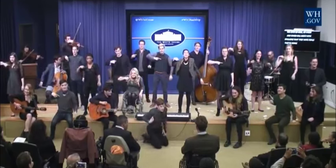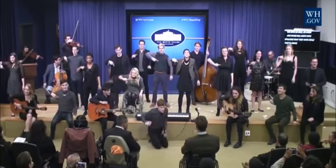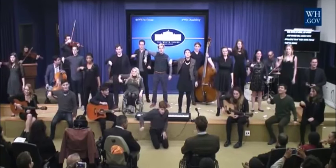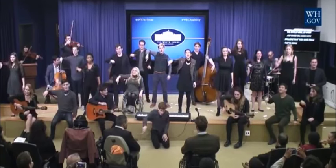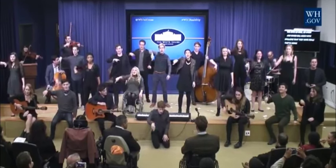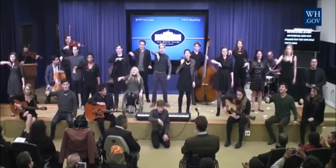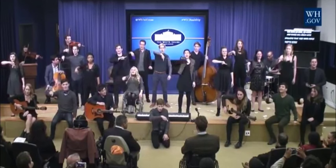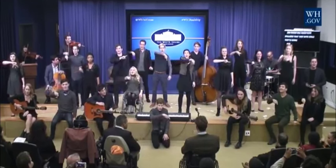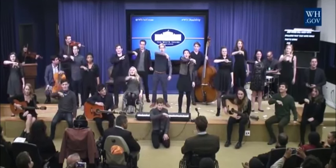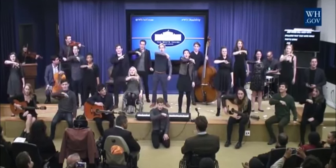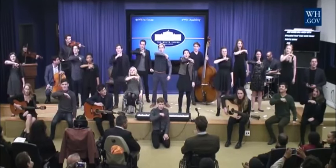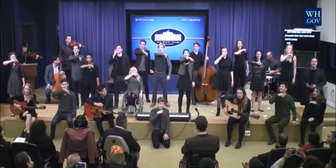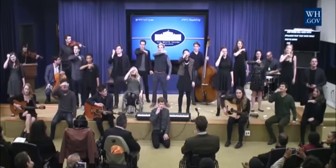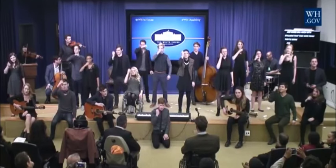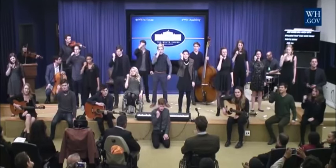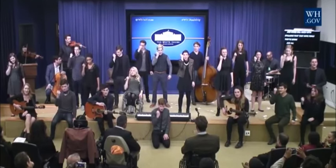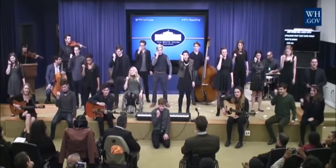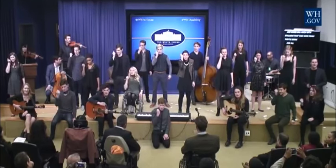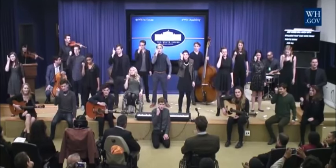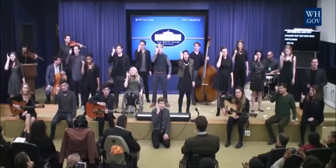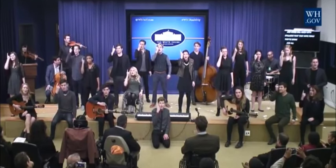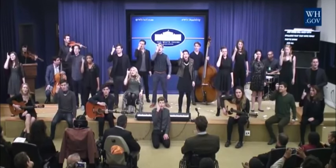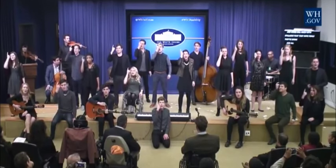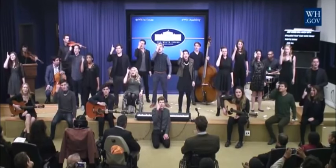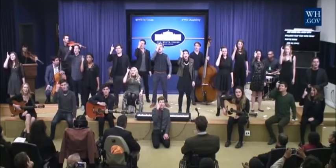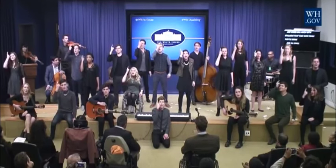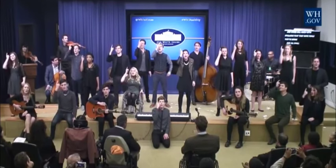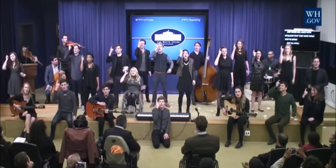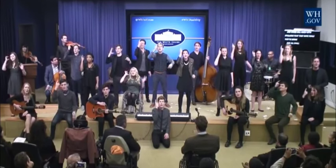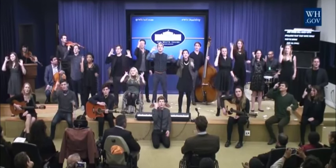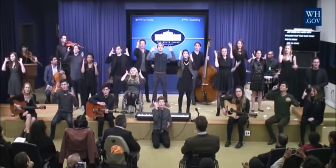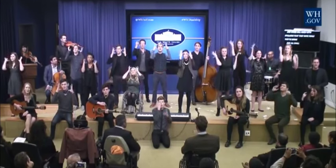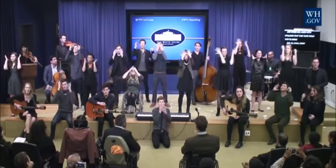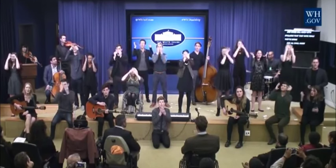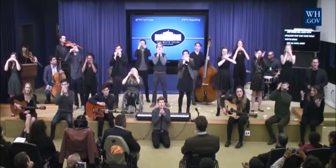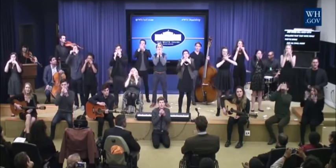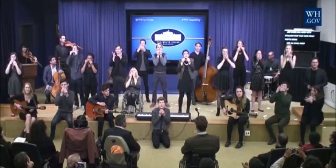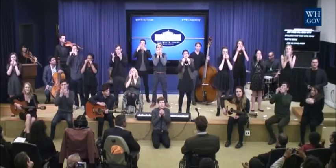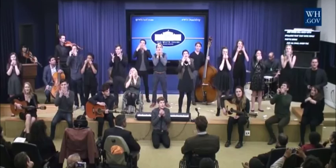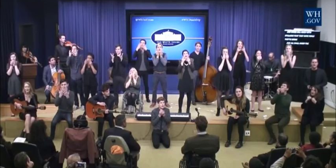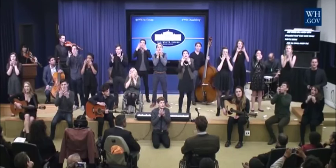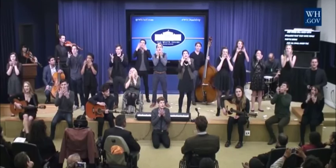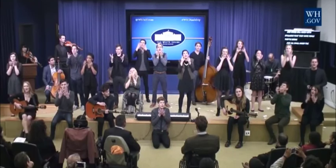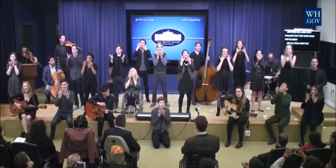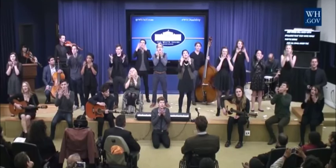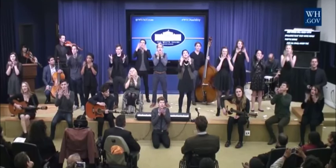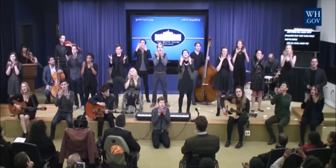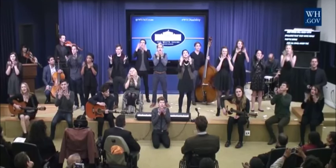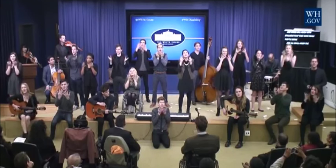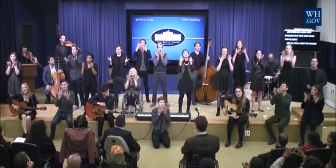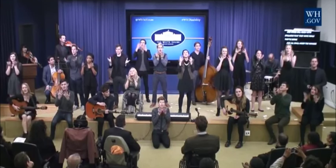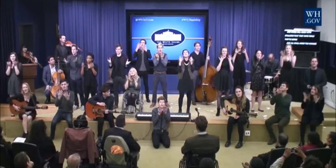And all shall know the wonder